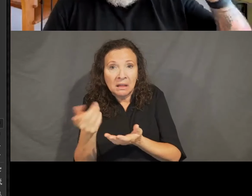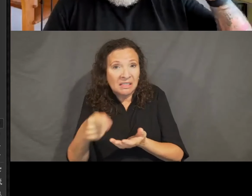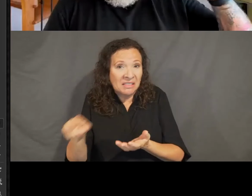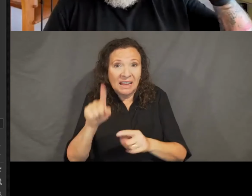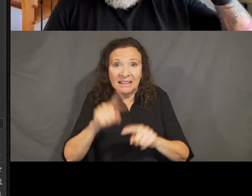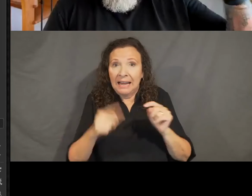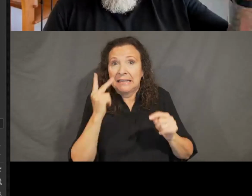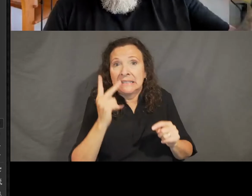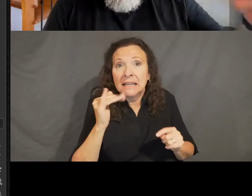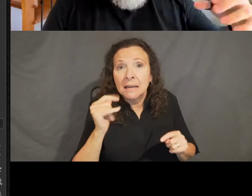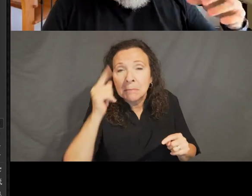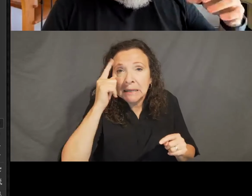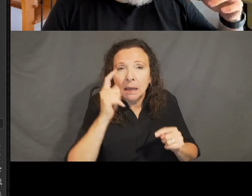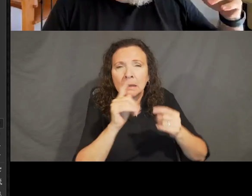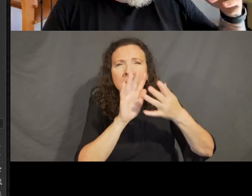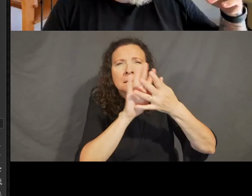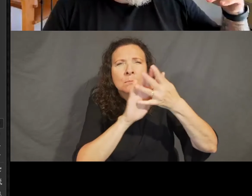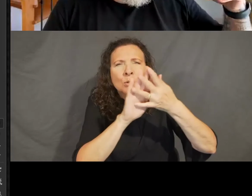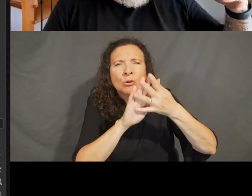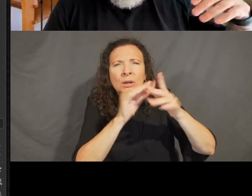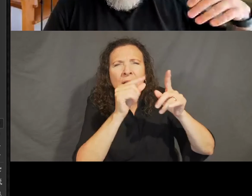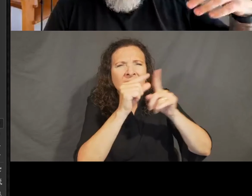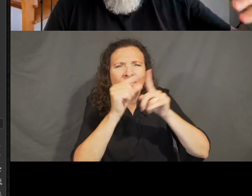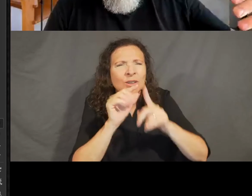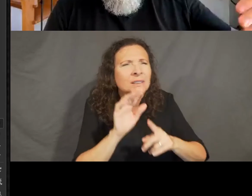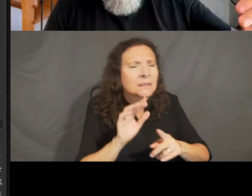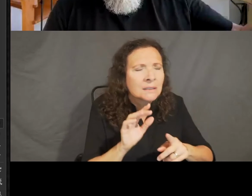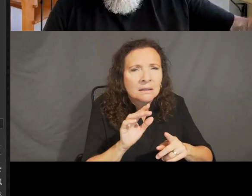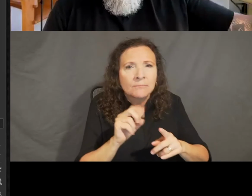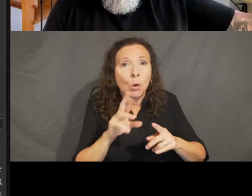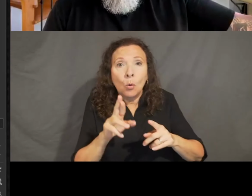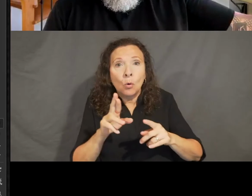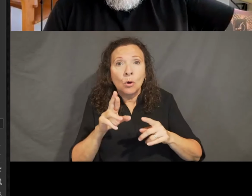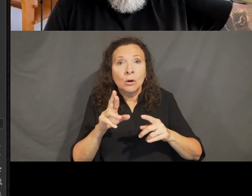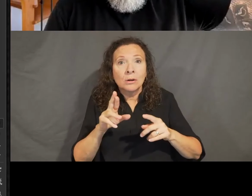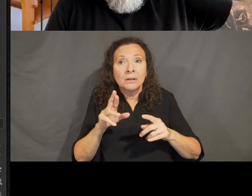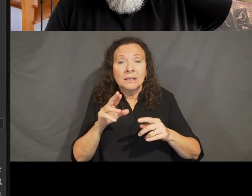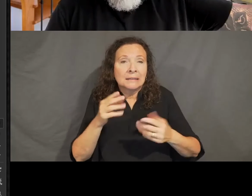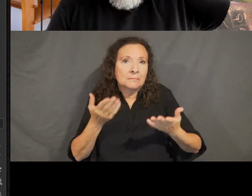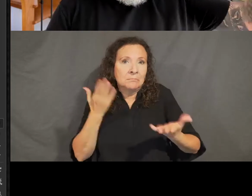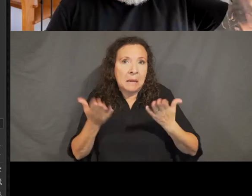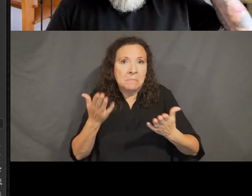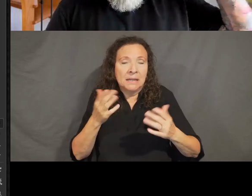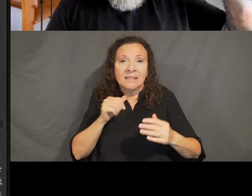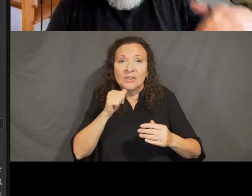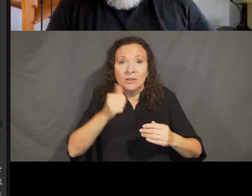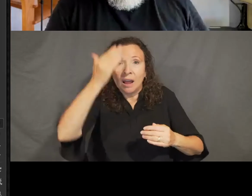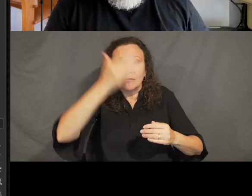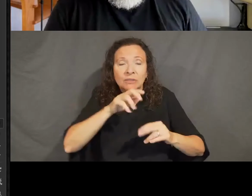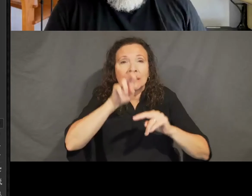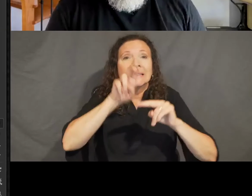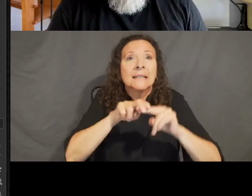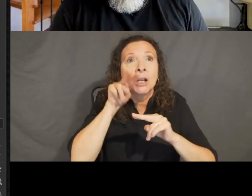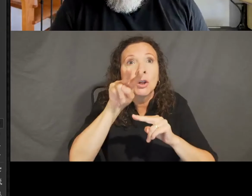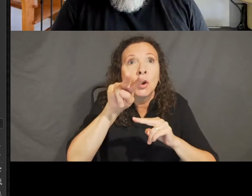The picture is blurry or they weren't able to get to the screen or stage and they can't